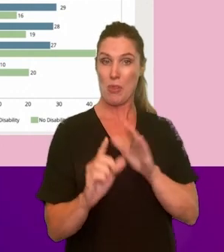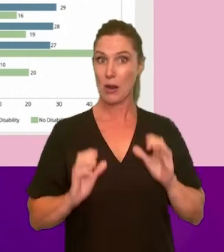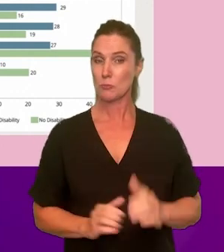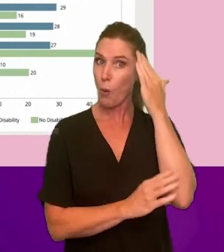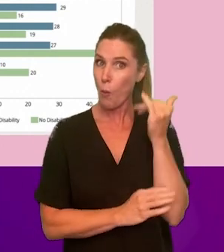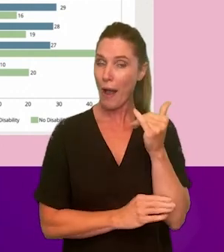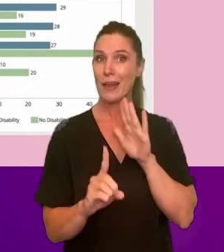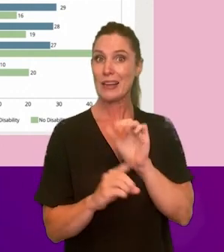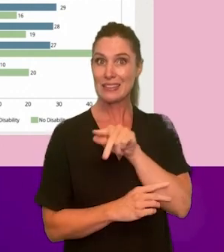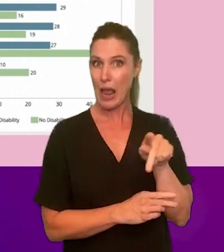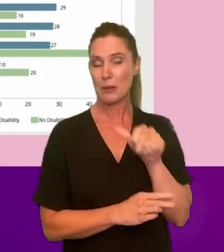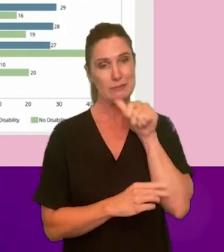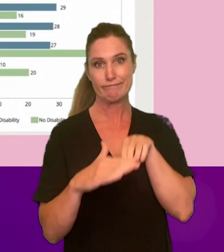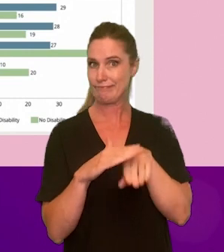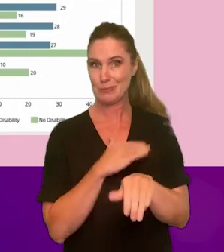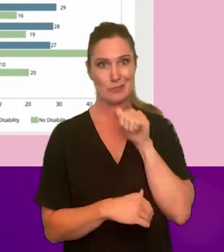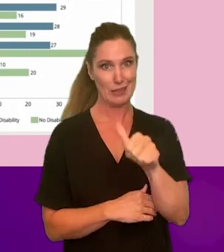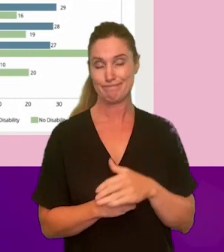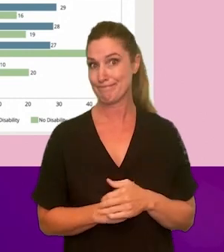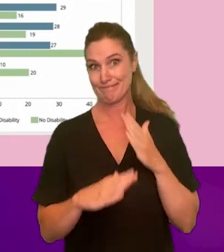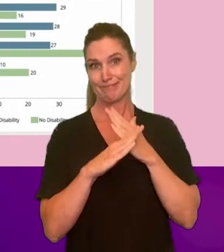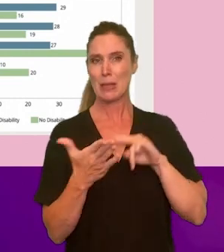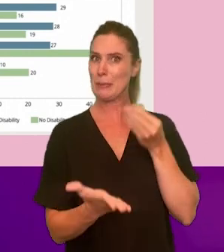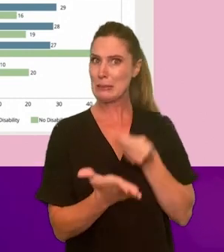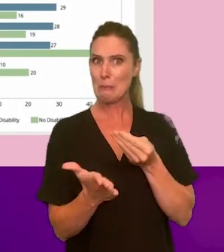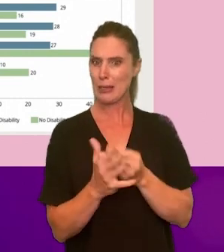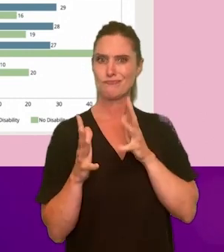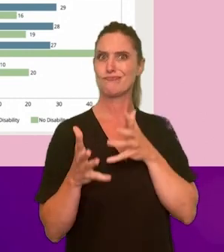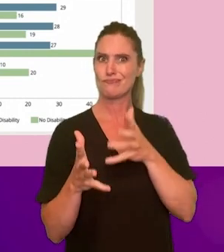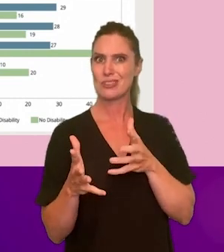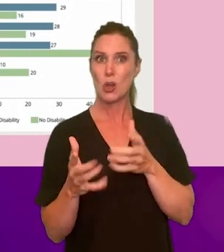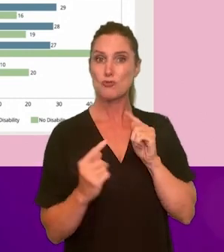because their applications are not accessible. That's money that they, and anyone else who is trying to reach more customers,